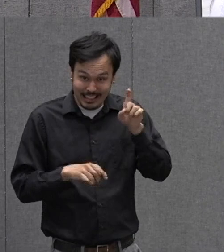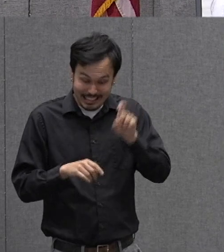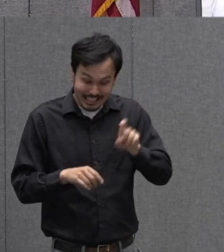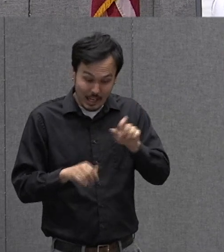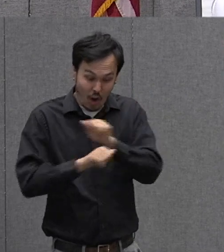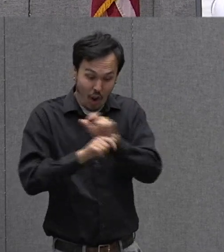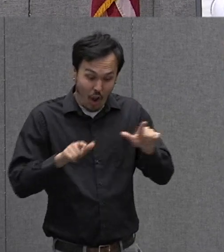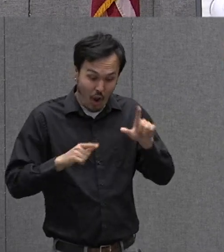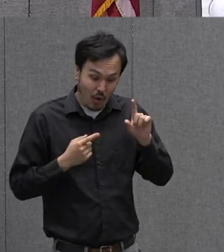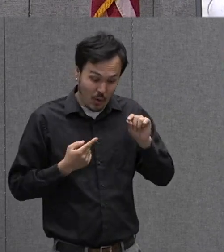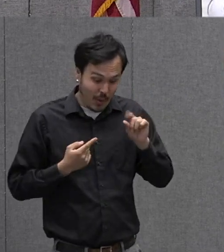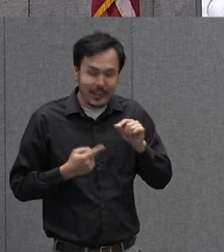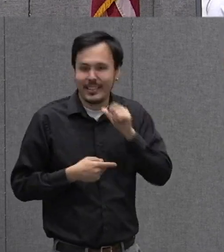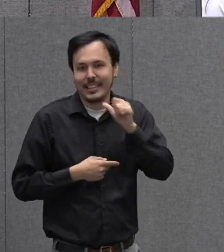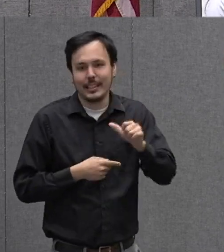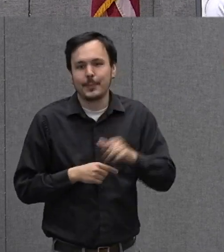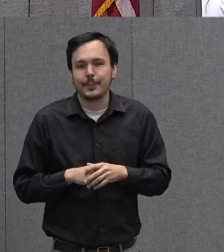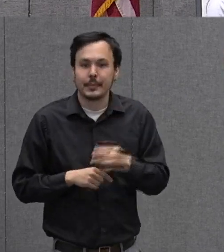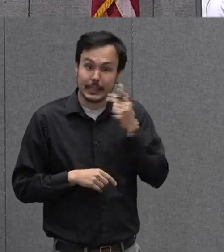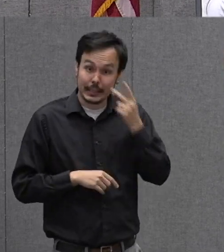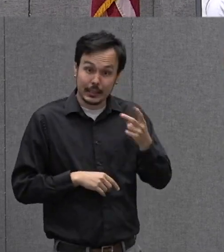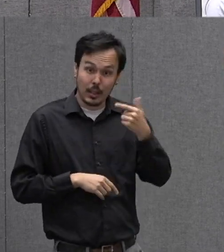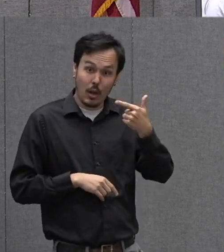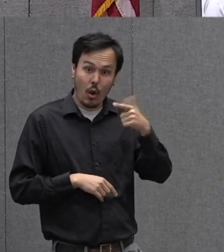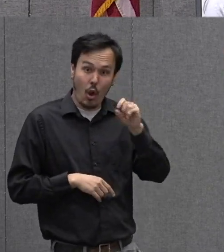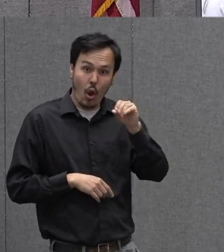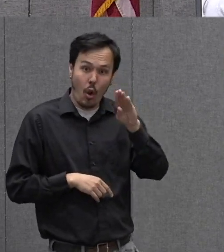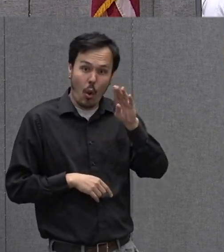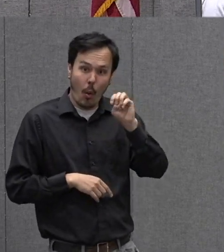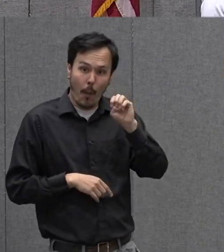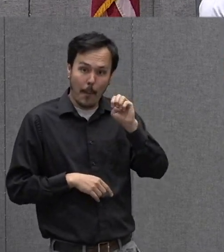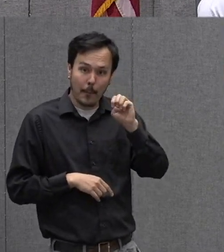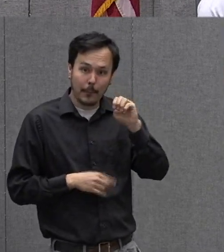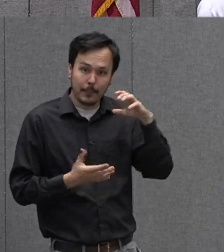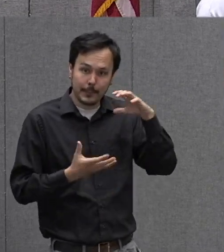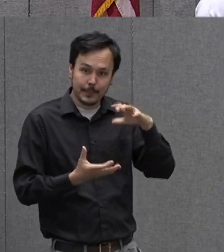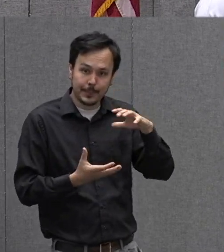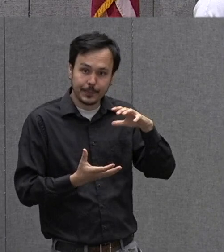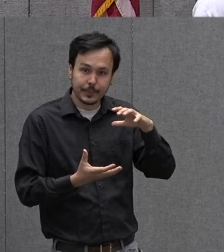This is a globe of the Earth. We're not gonna necessarily talk about globes,